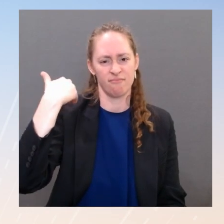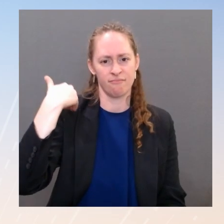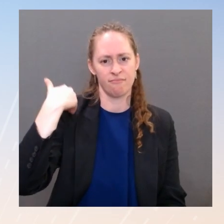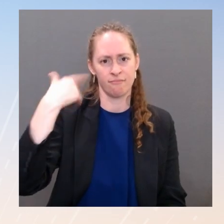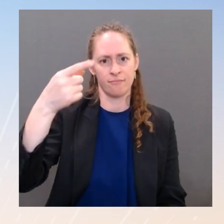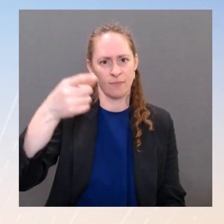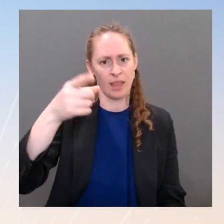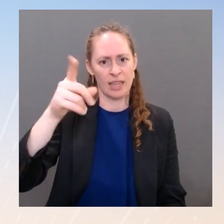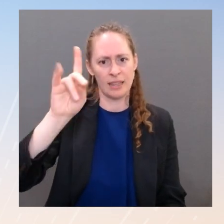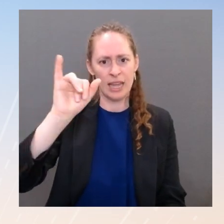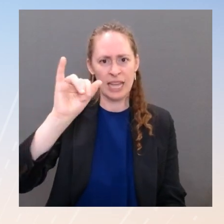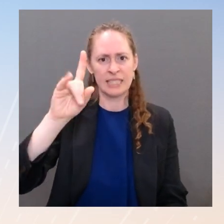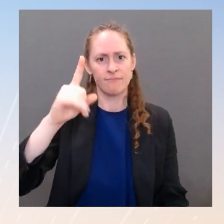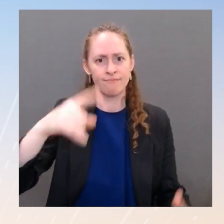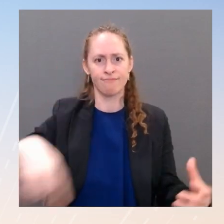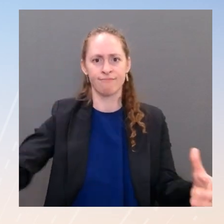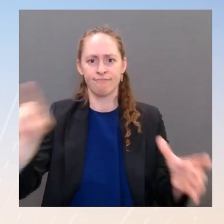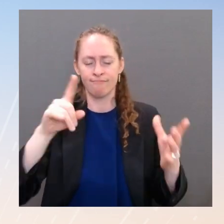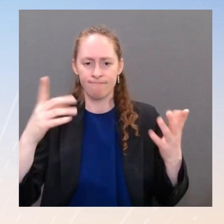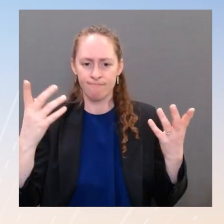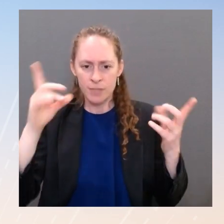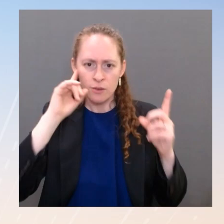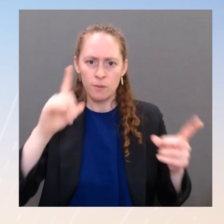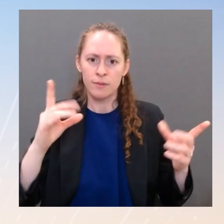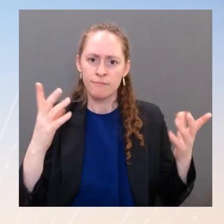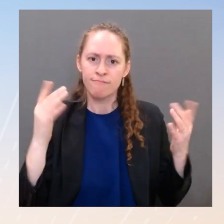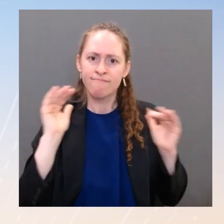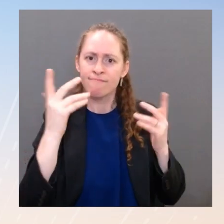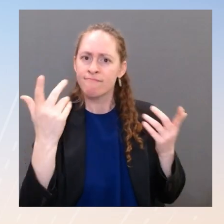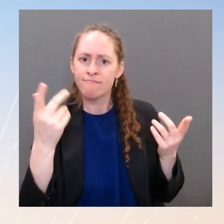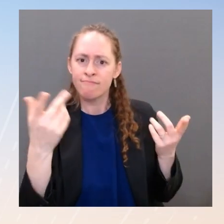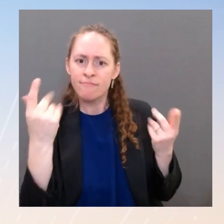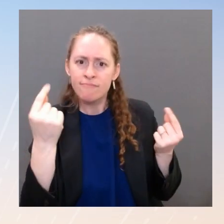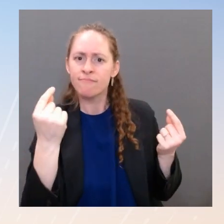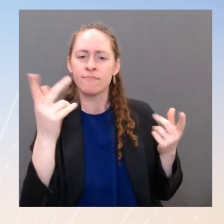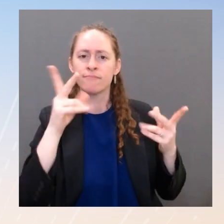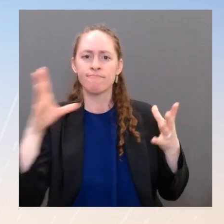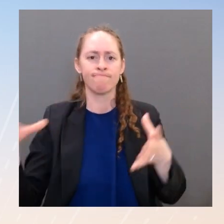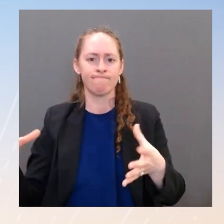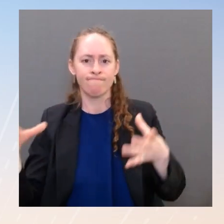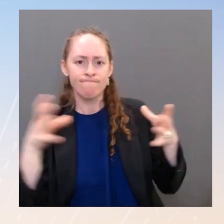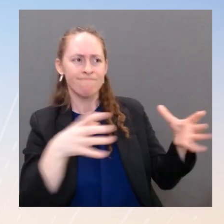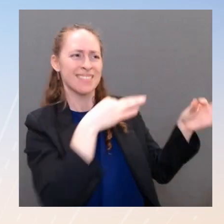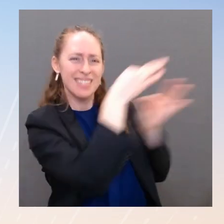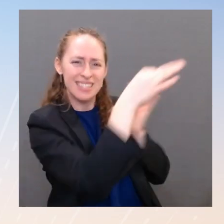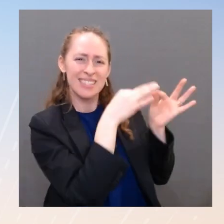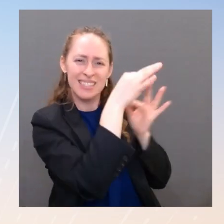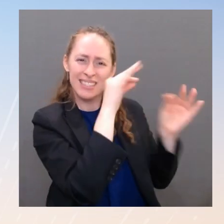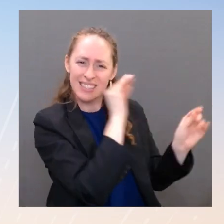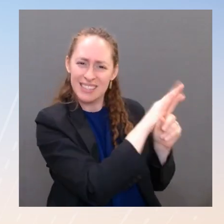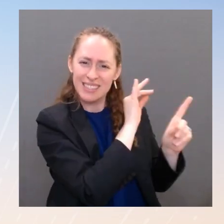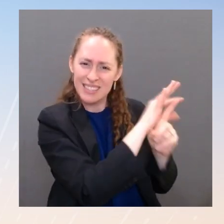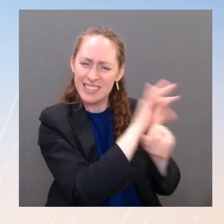I don't have anything at this point to preview. I'm sure as we get later in the week, when we'll have more updates on the schedule for next week, we'll have more to convey.